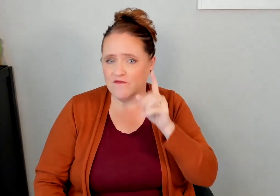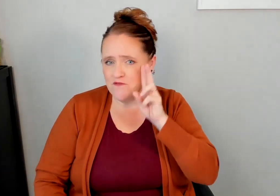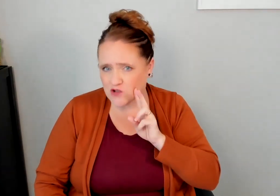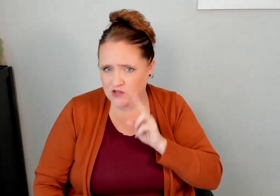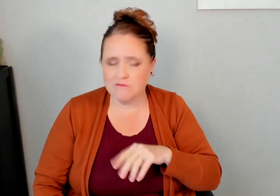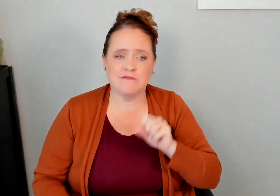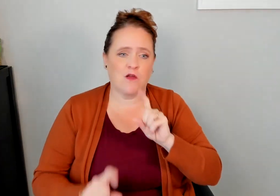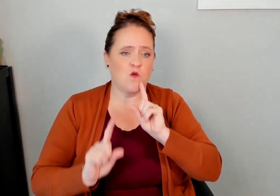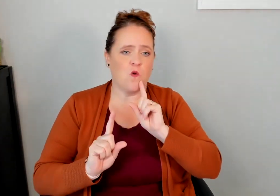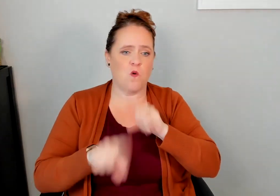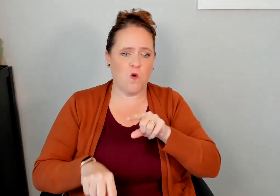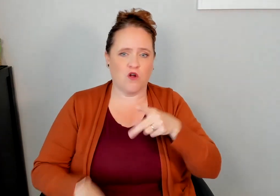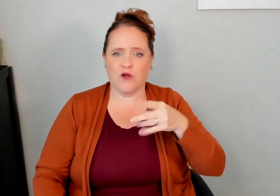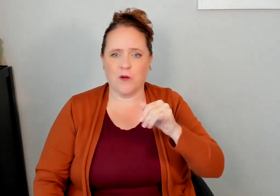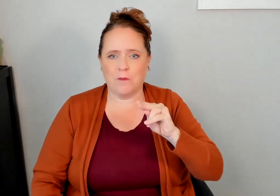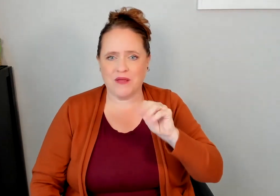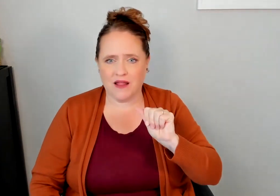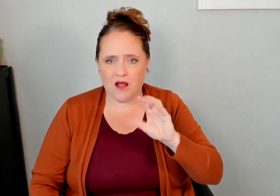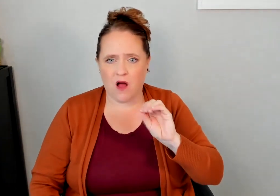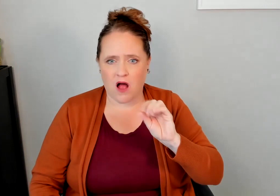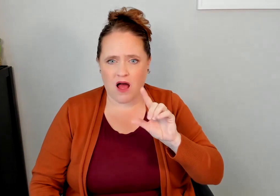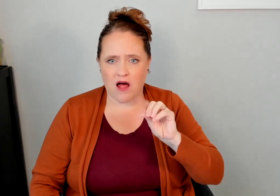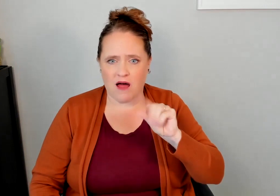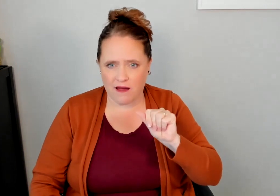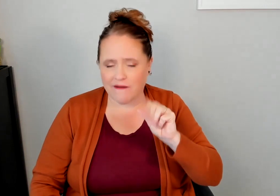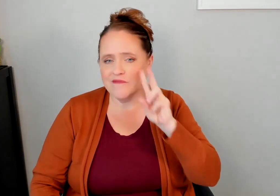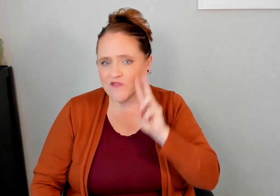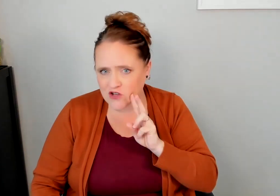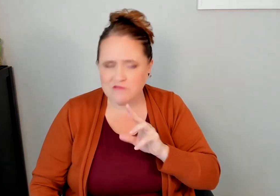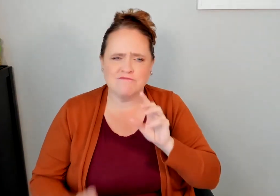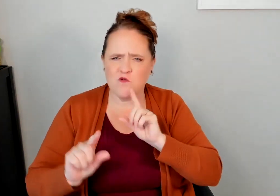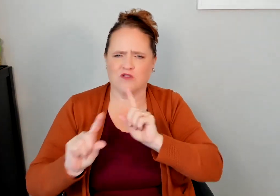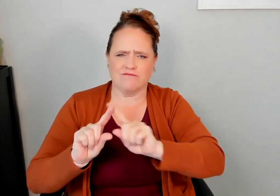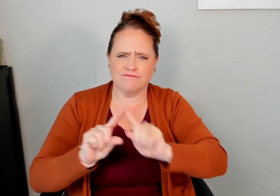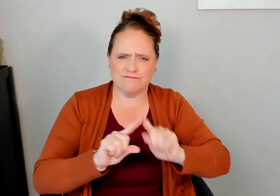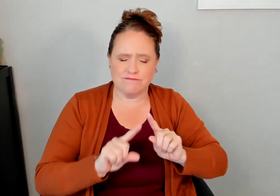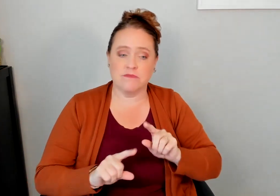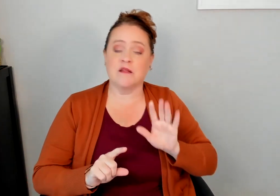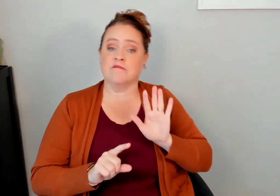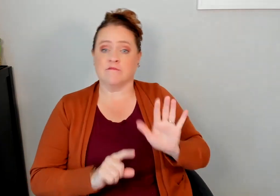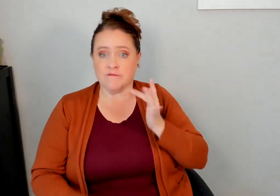that was virgin they could have ordered a pina colada virgin they had a host of different drinks